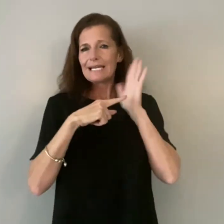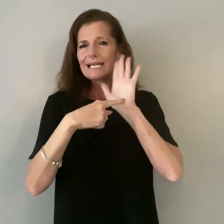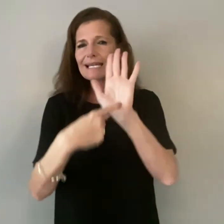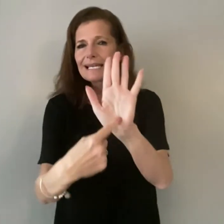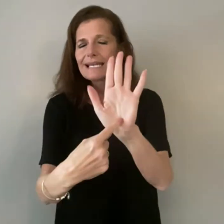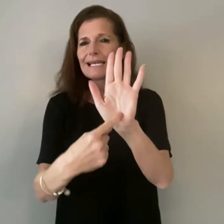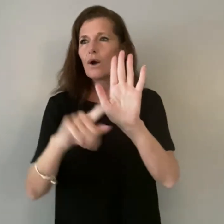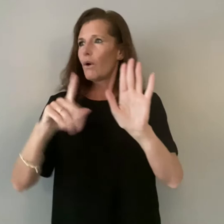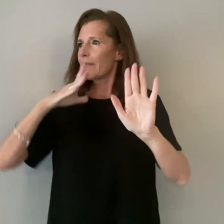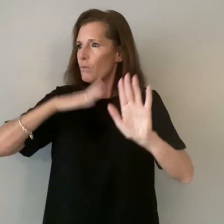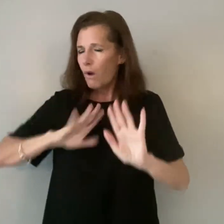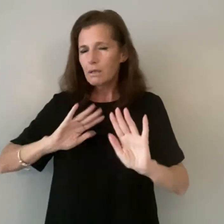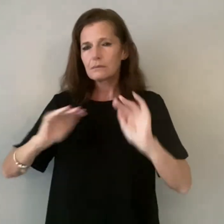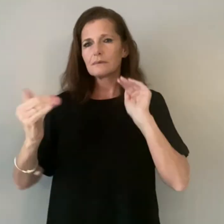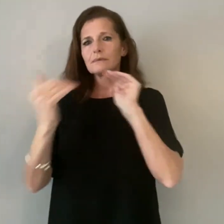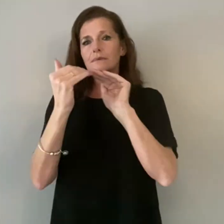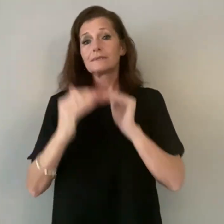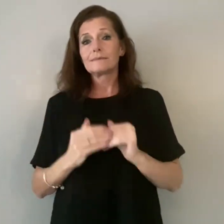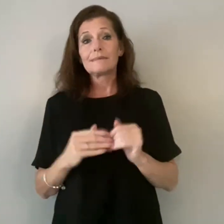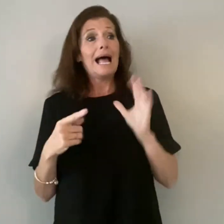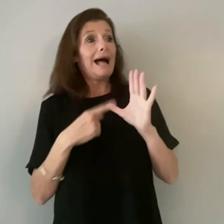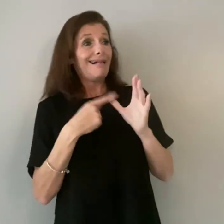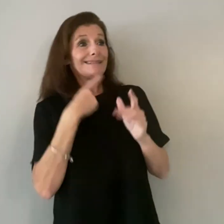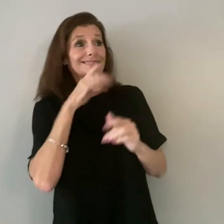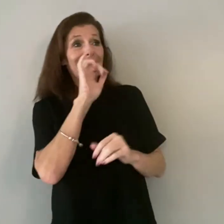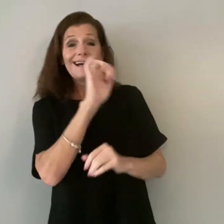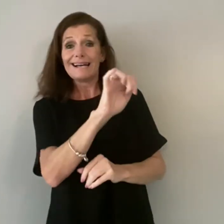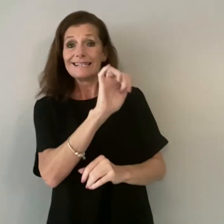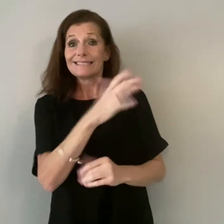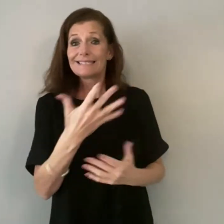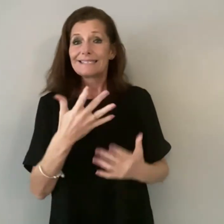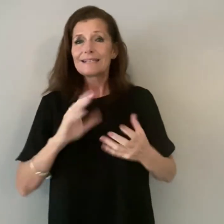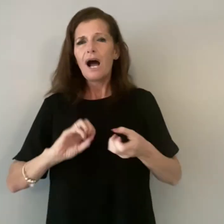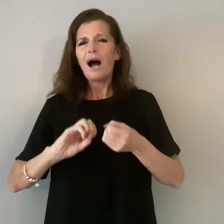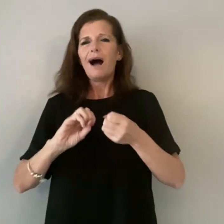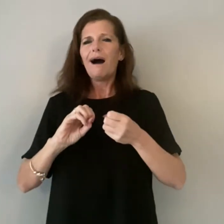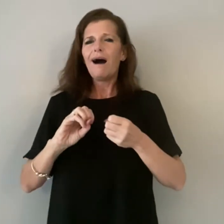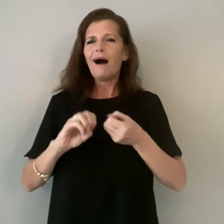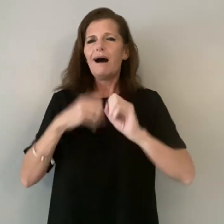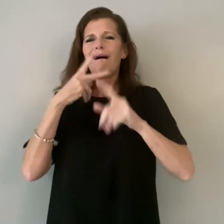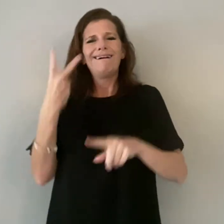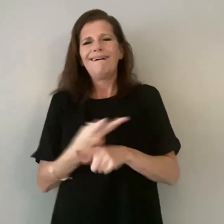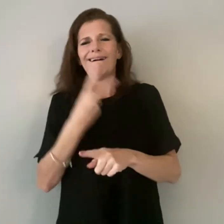to embody what they want to deliver. Yeah exactly, and it's not about creating an echo chamber.